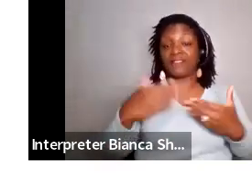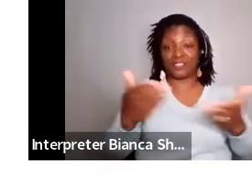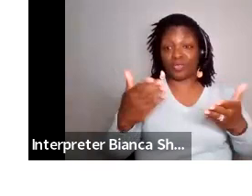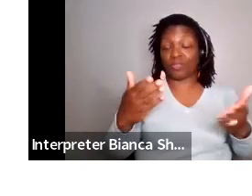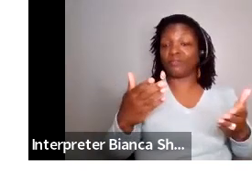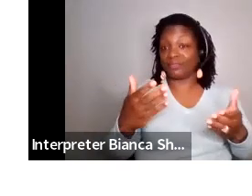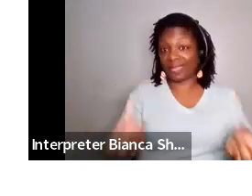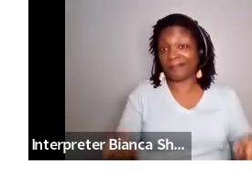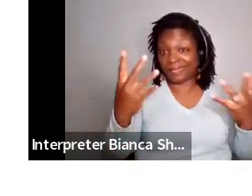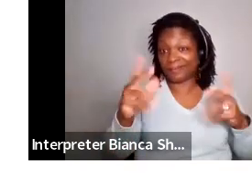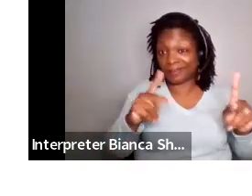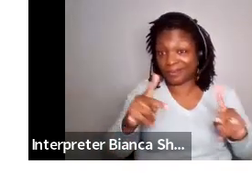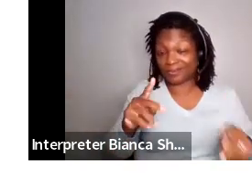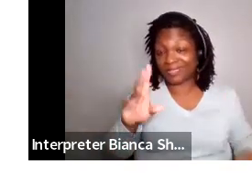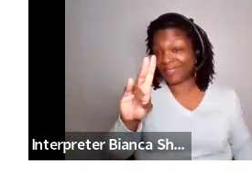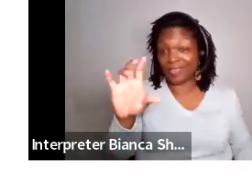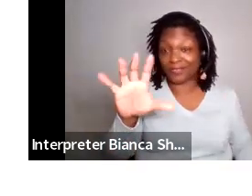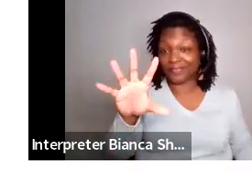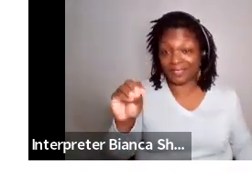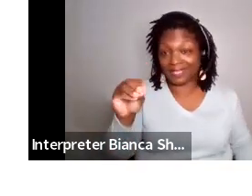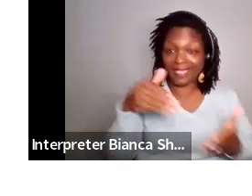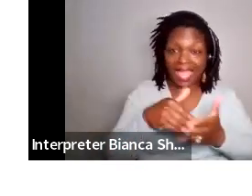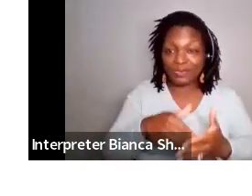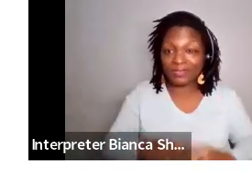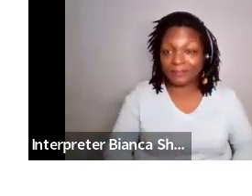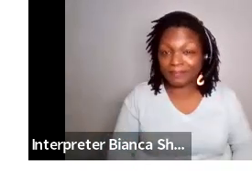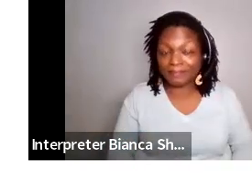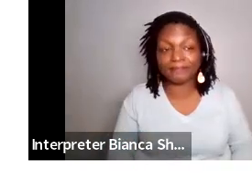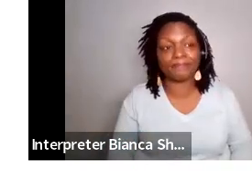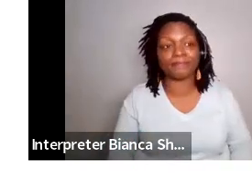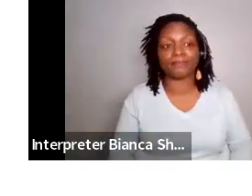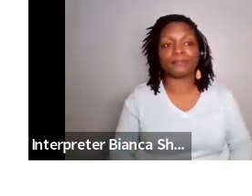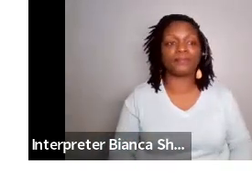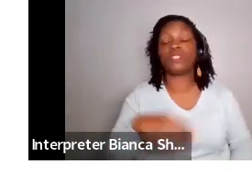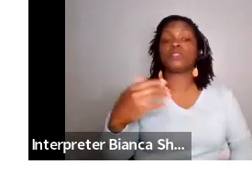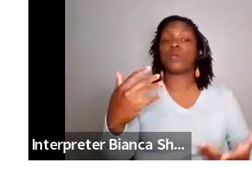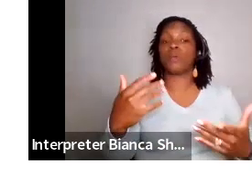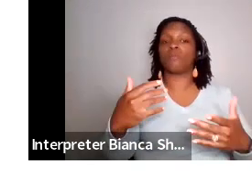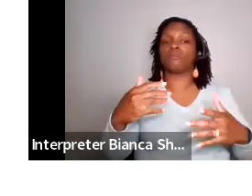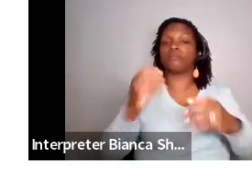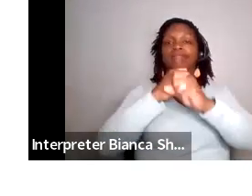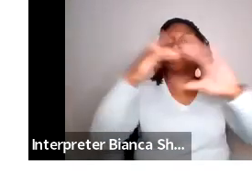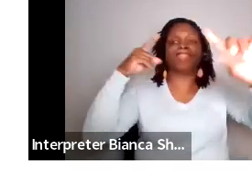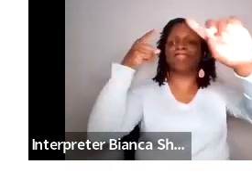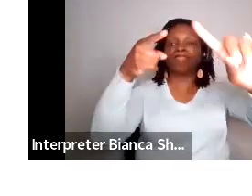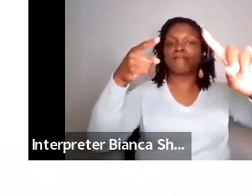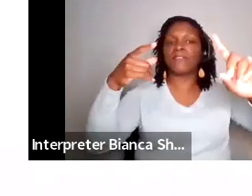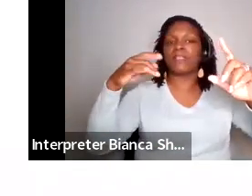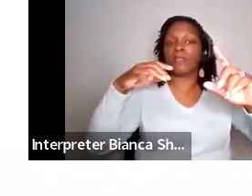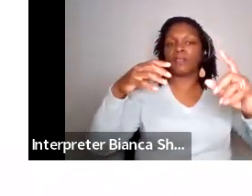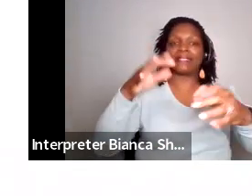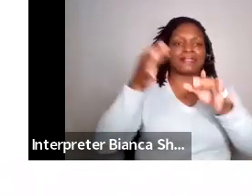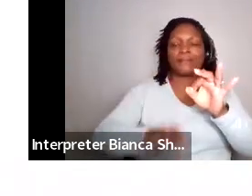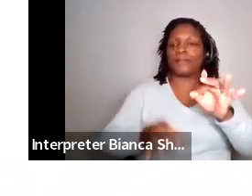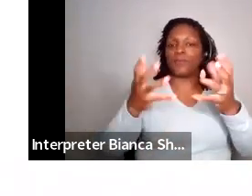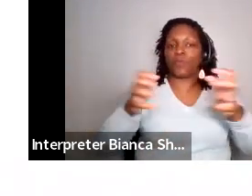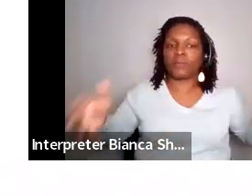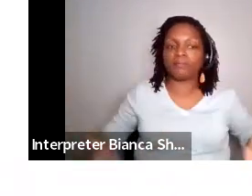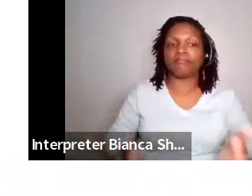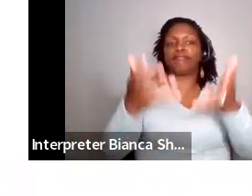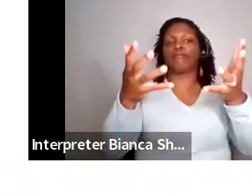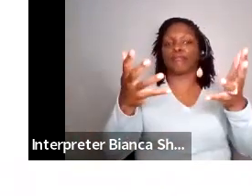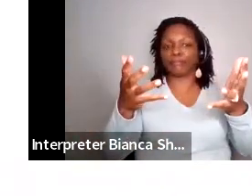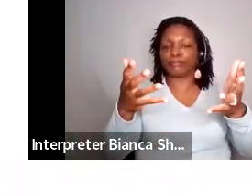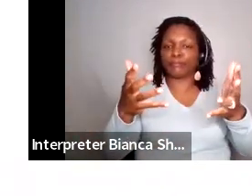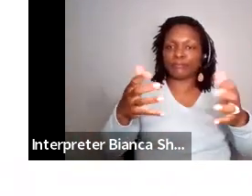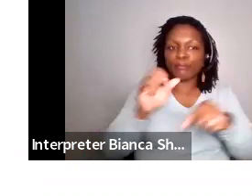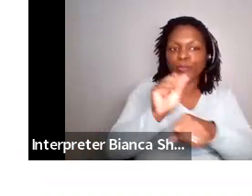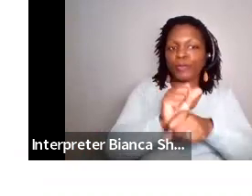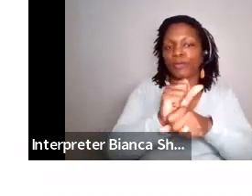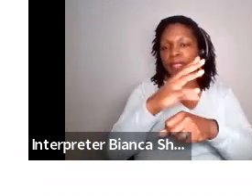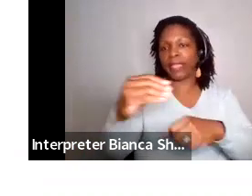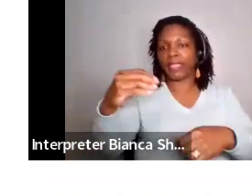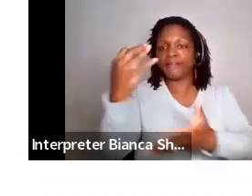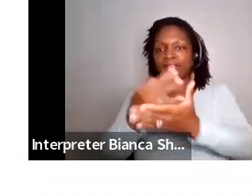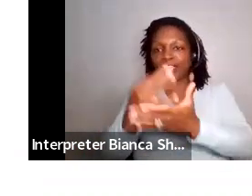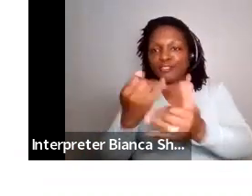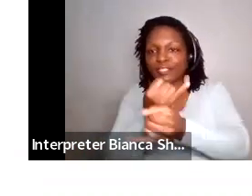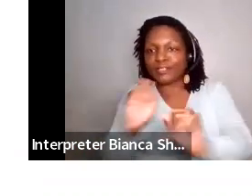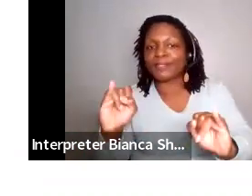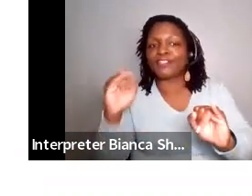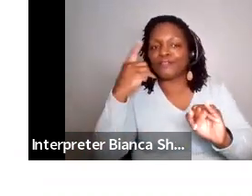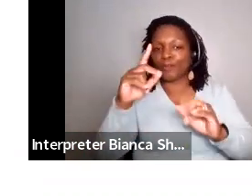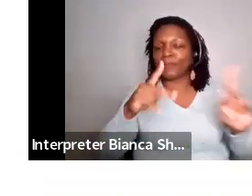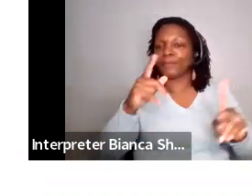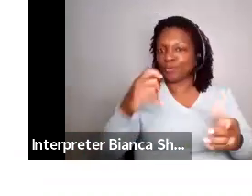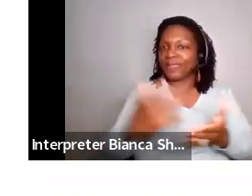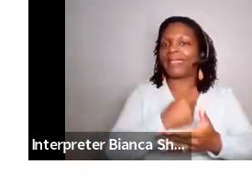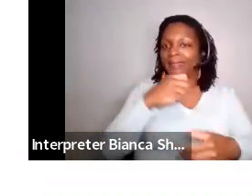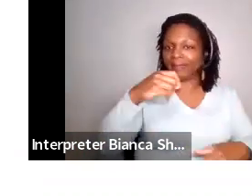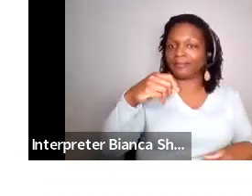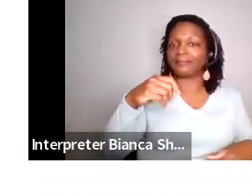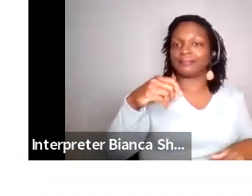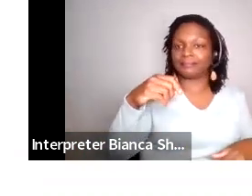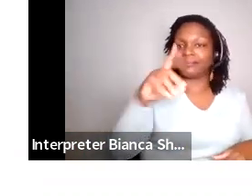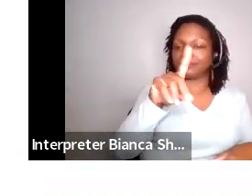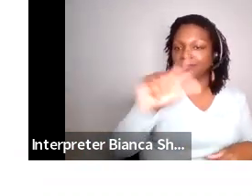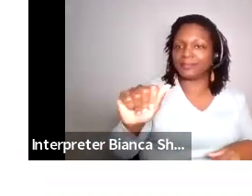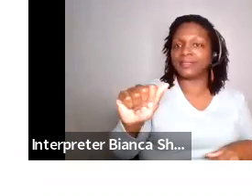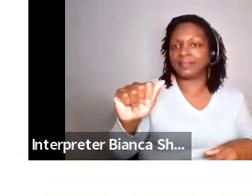So what is whip all about The mission of the program is to simply promote employment and financial independence for beneficiaries who receive the disability benefits programs from social security?